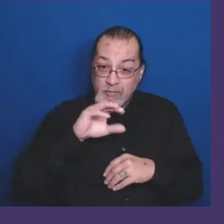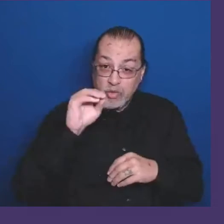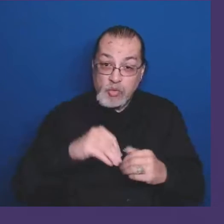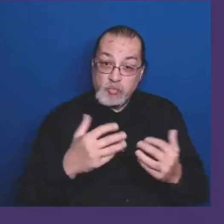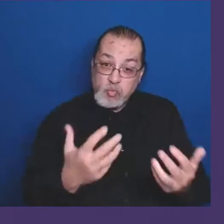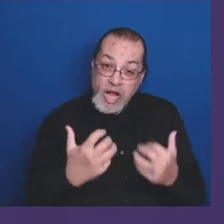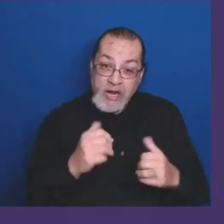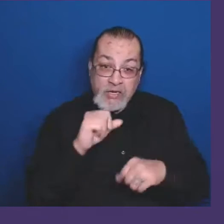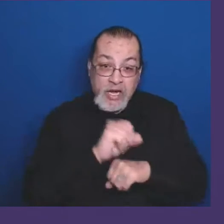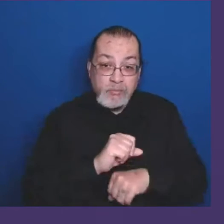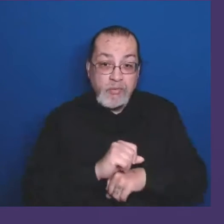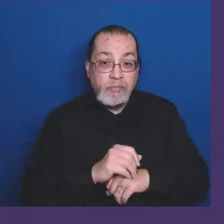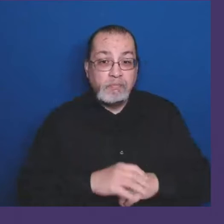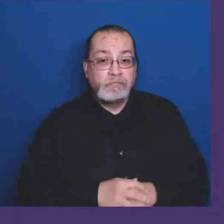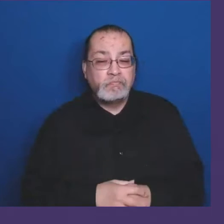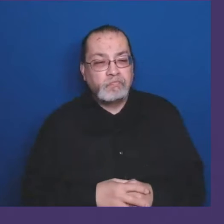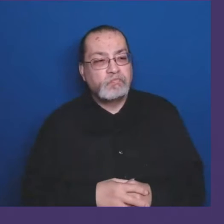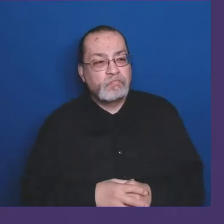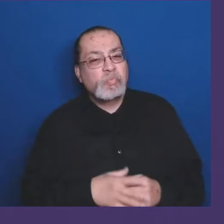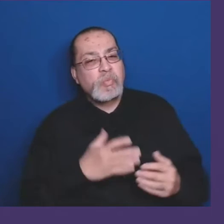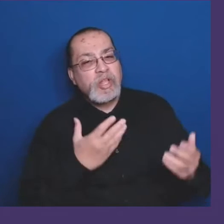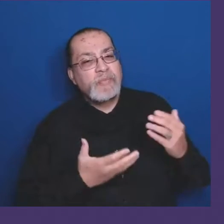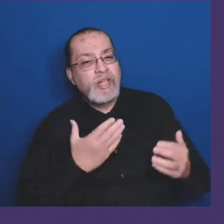where everybody were able to be read, I wasn't able to read.